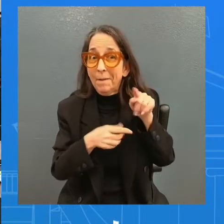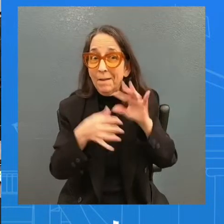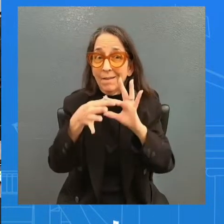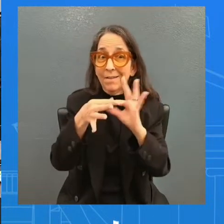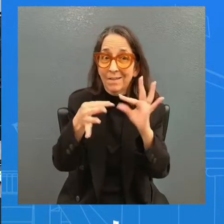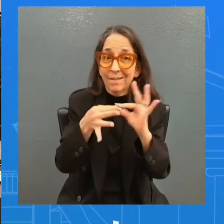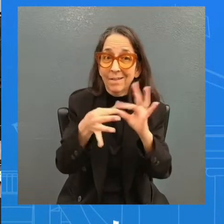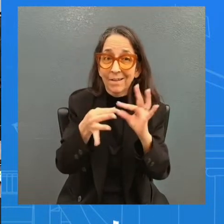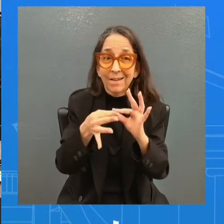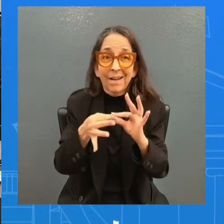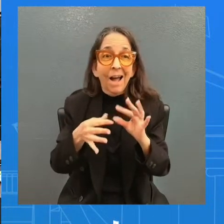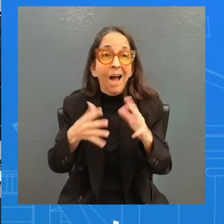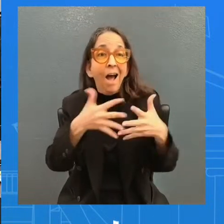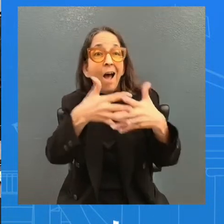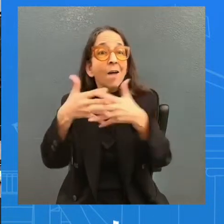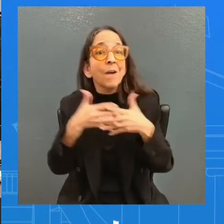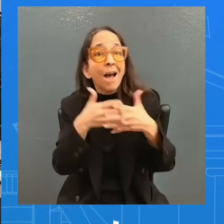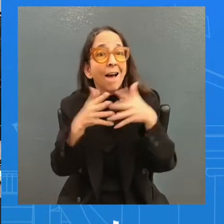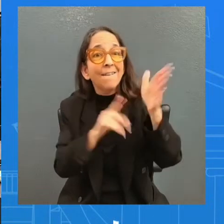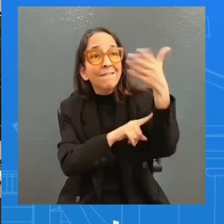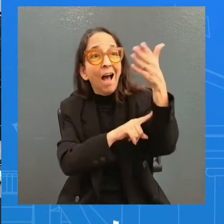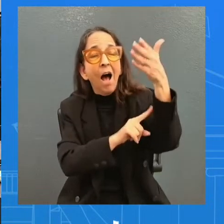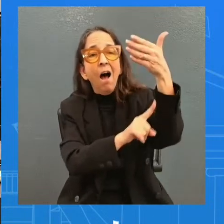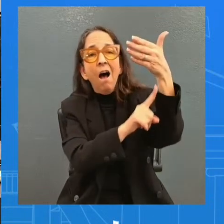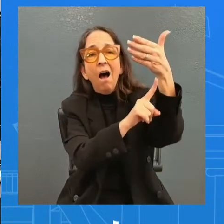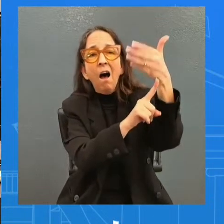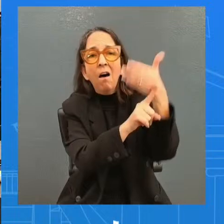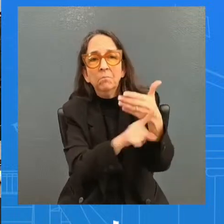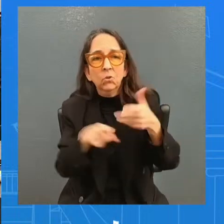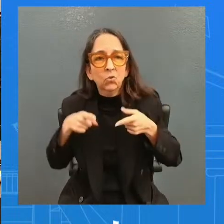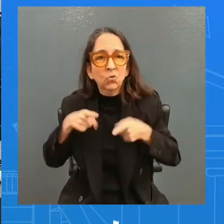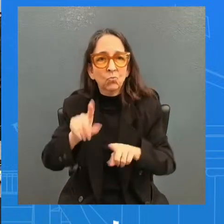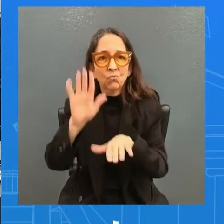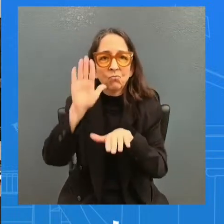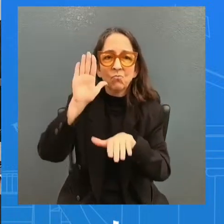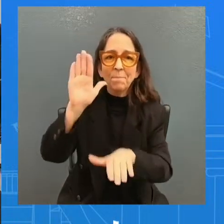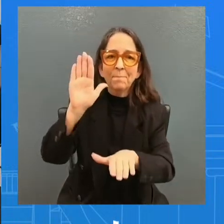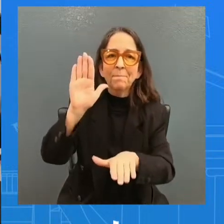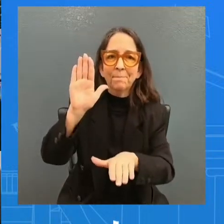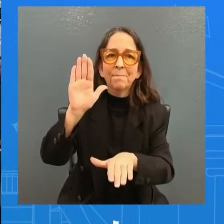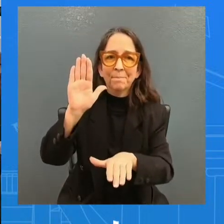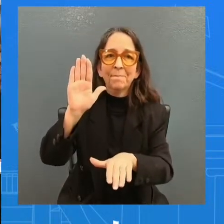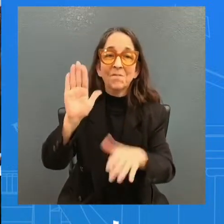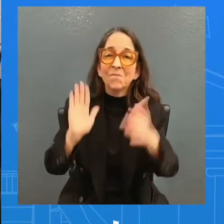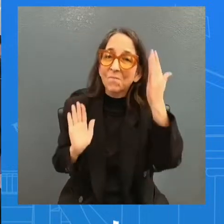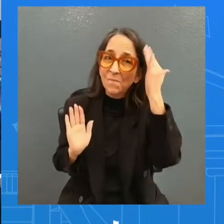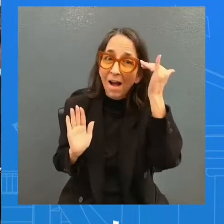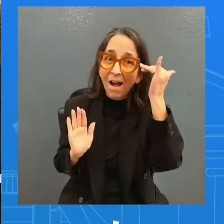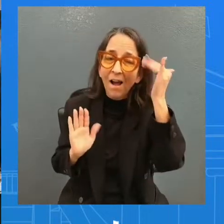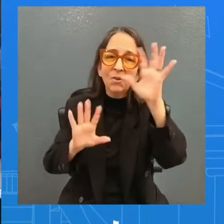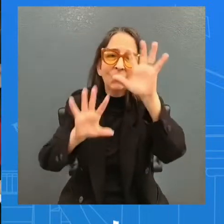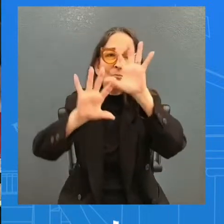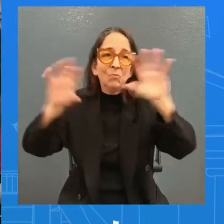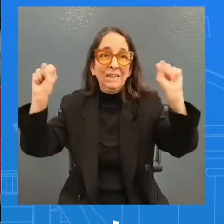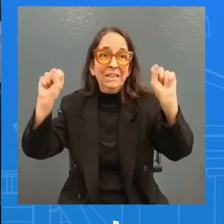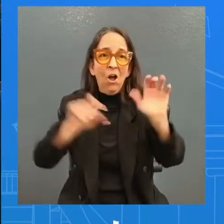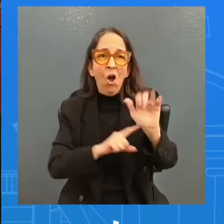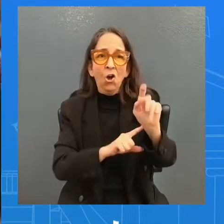at the time of his inauguration, considering the passing of former President Jimmy Carter. Is there any potential for that to not be the case?